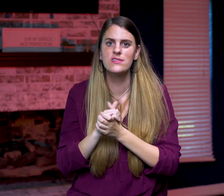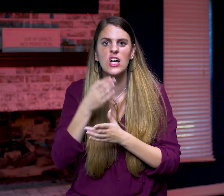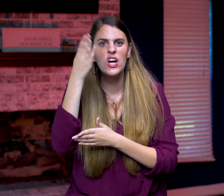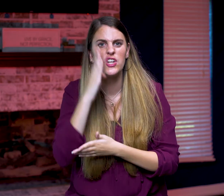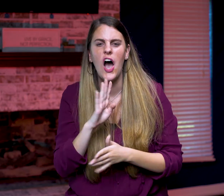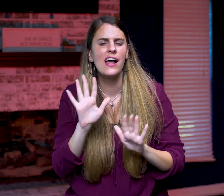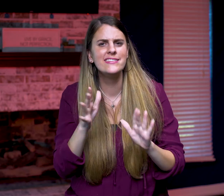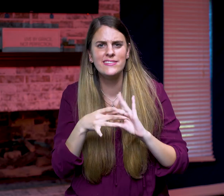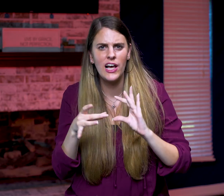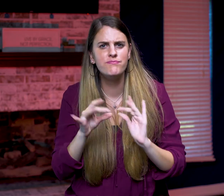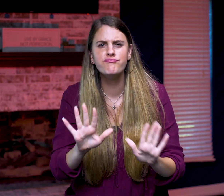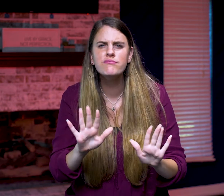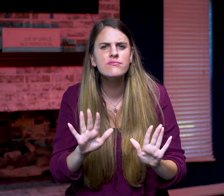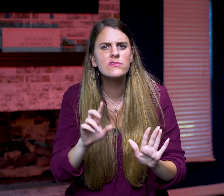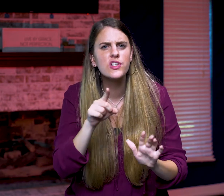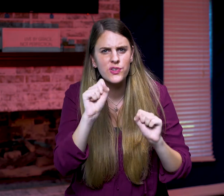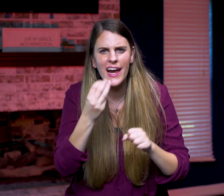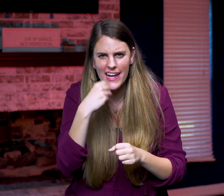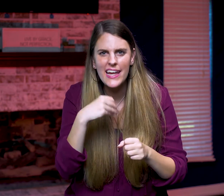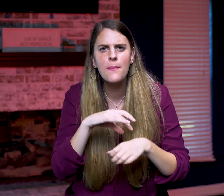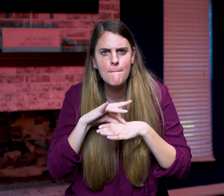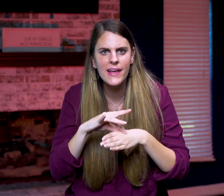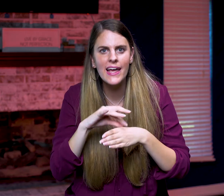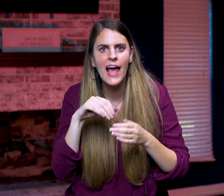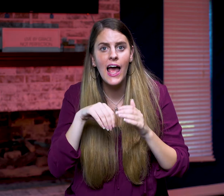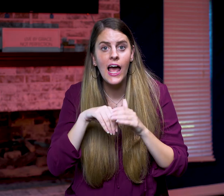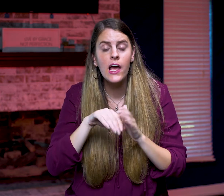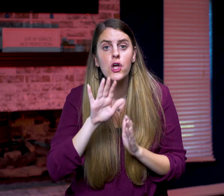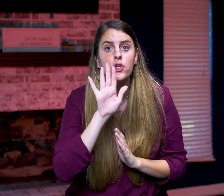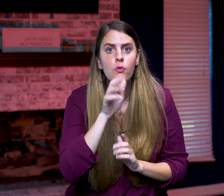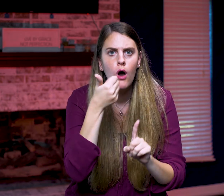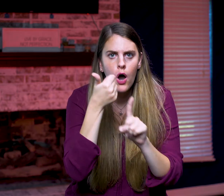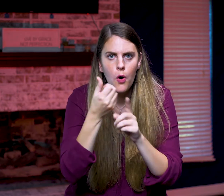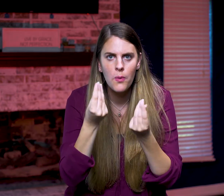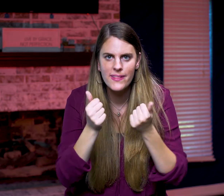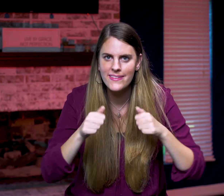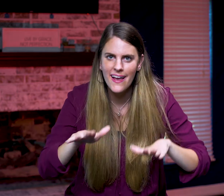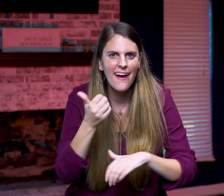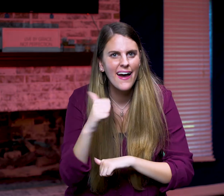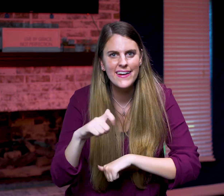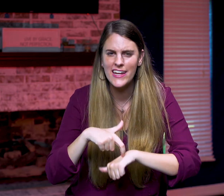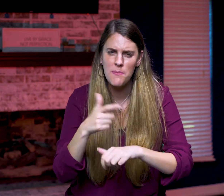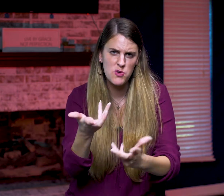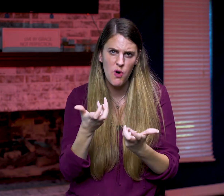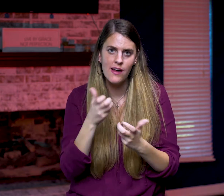God is basically saying, “You can eat meat in your own land anytime you want.